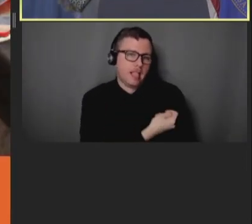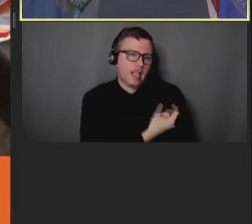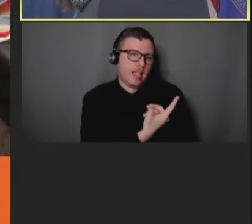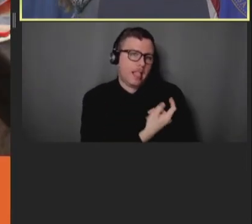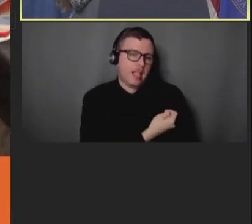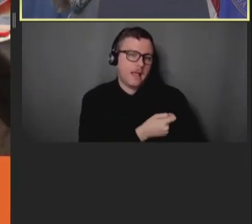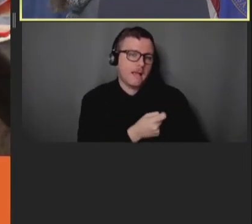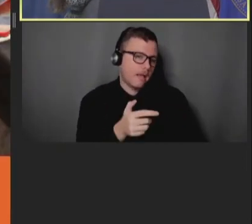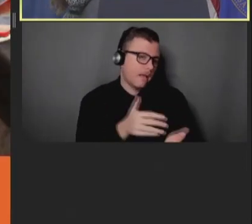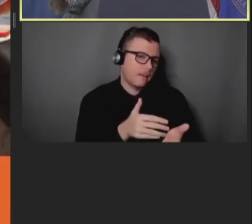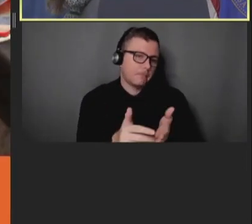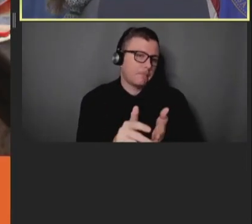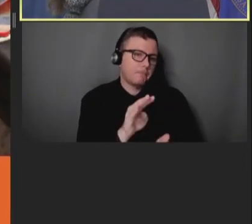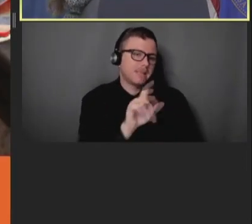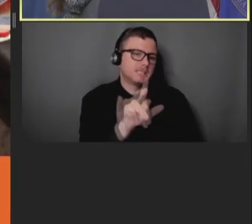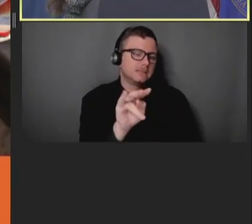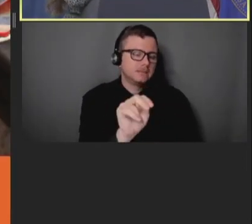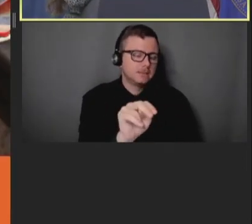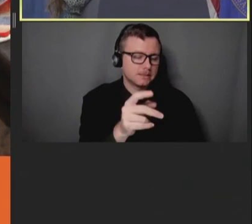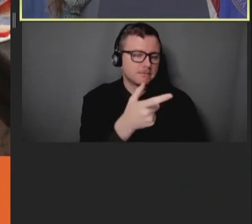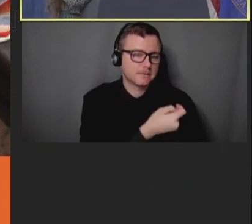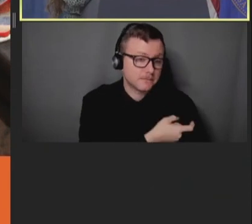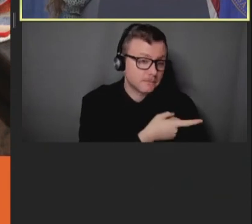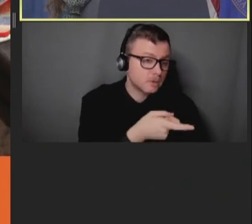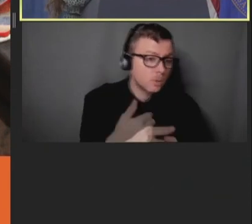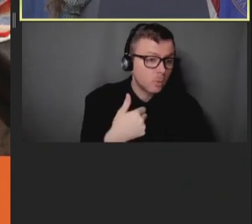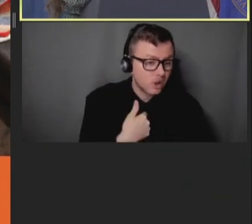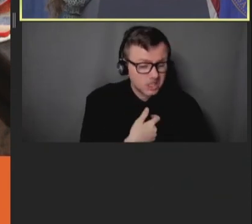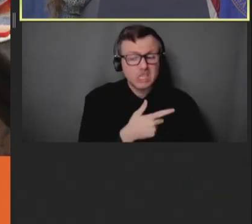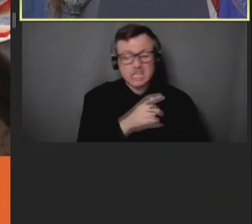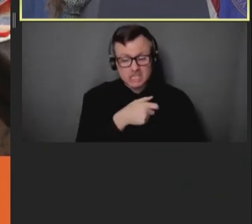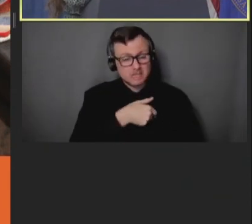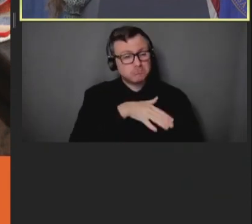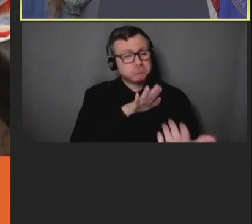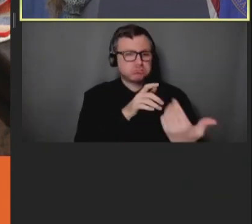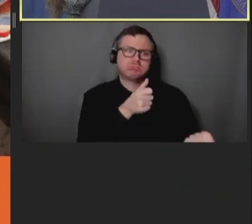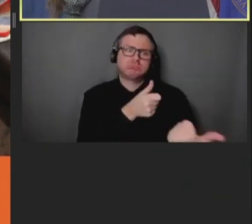We certainly faced several challenges in the process of our vaccine delivery,